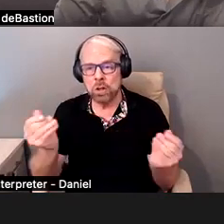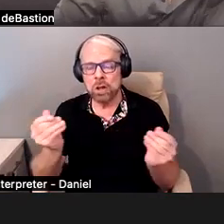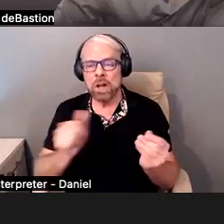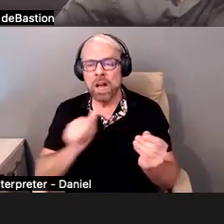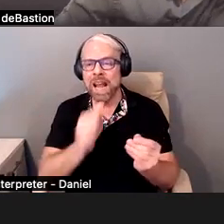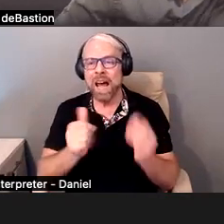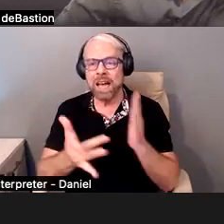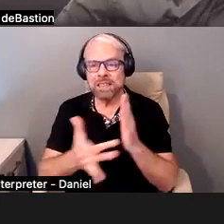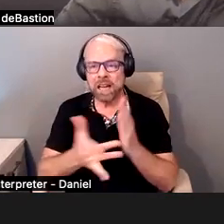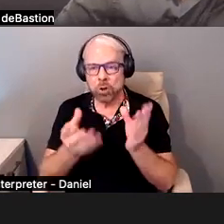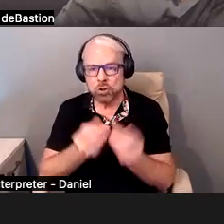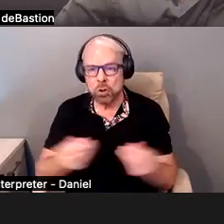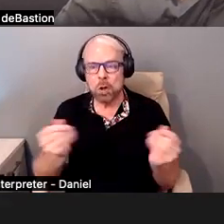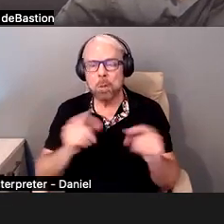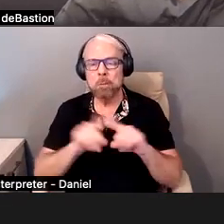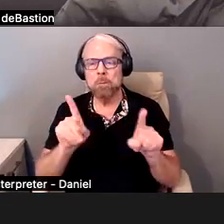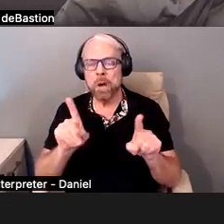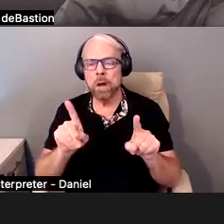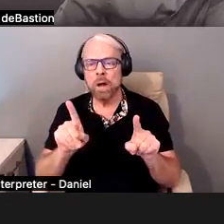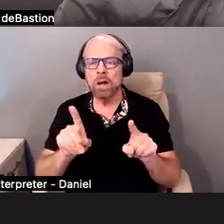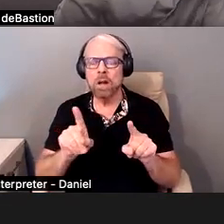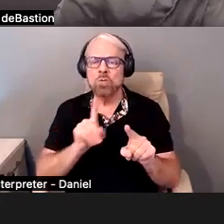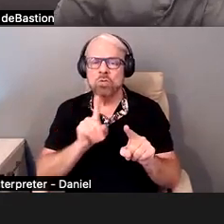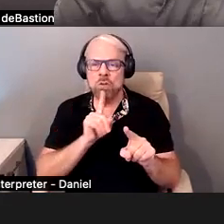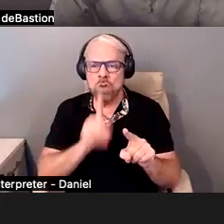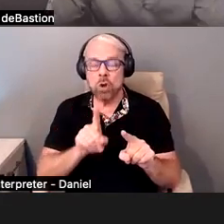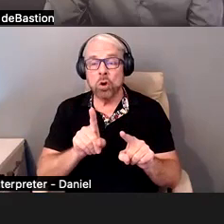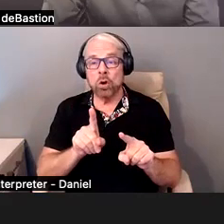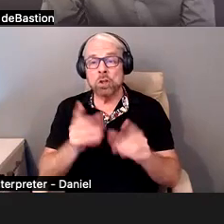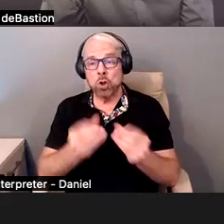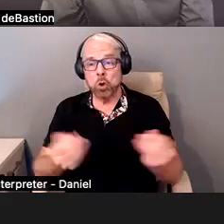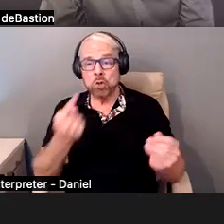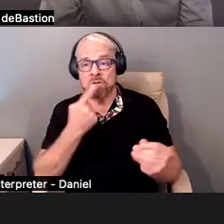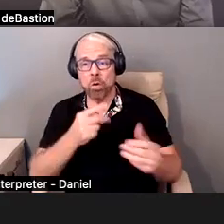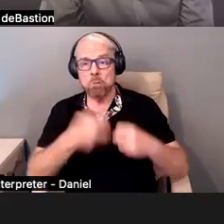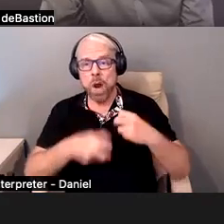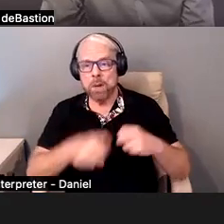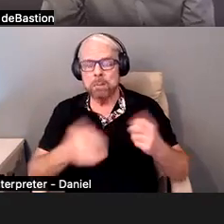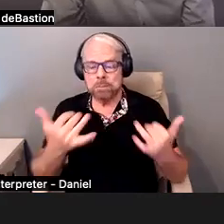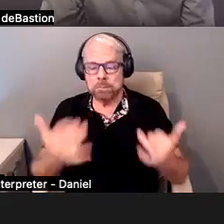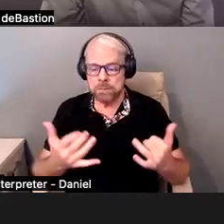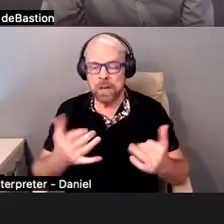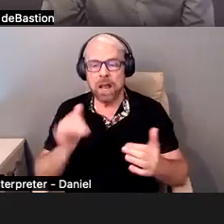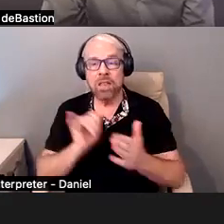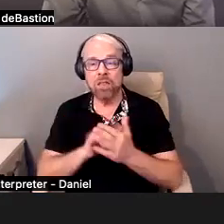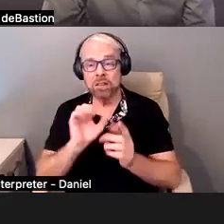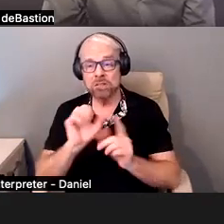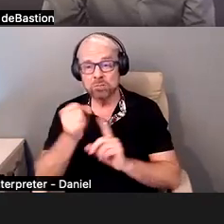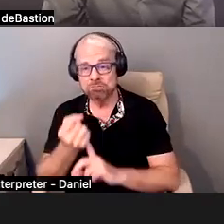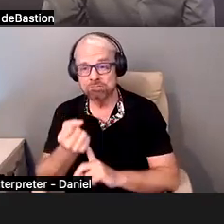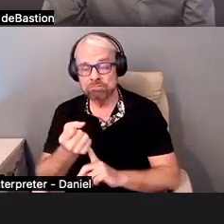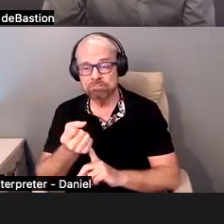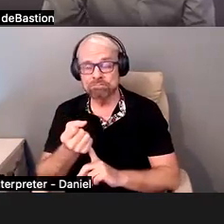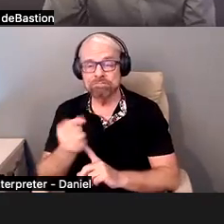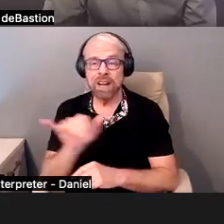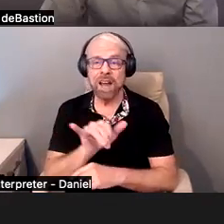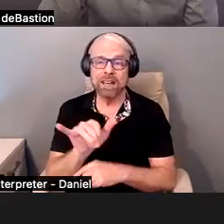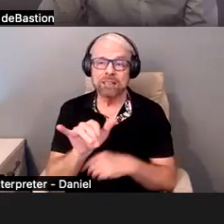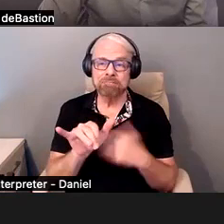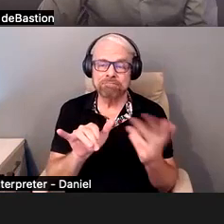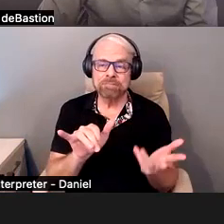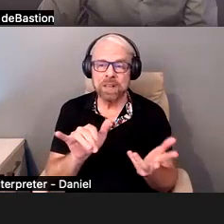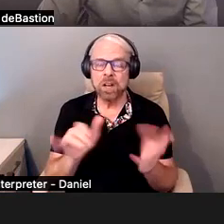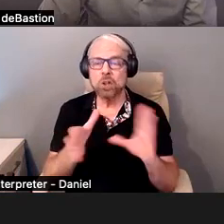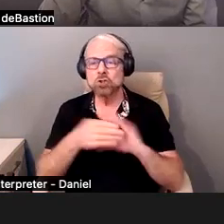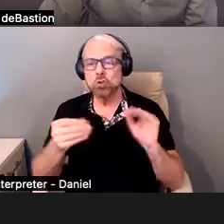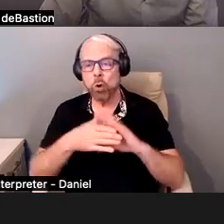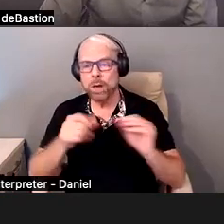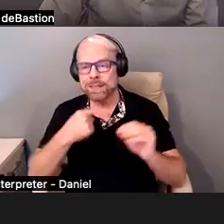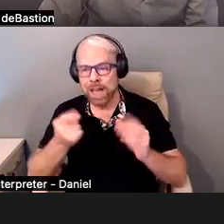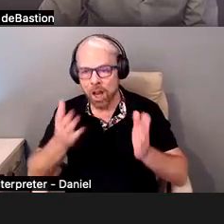but is a valid solving solution for the problem. And in that case, storytellers, designers,